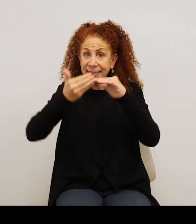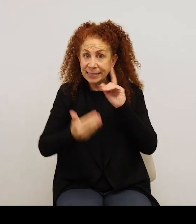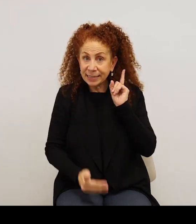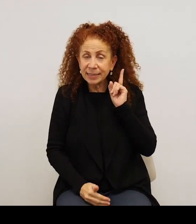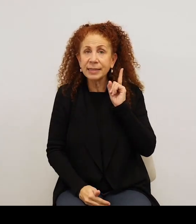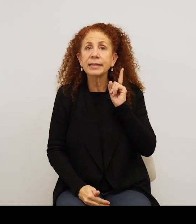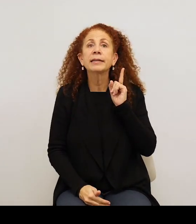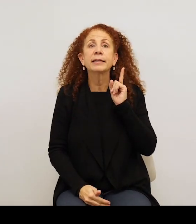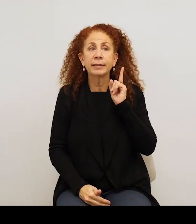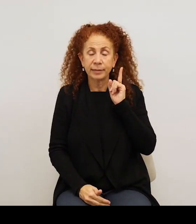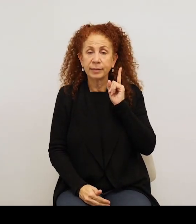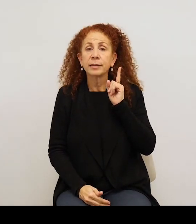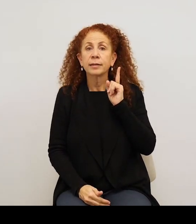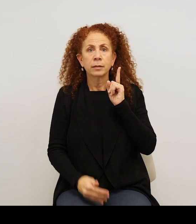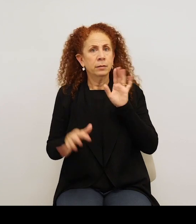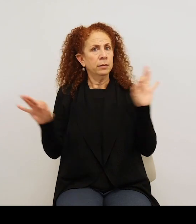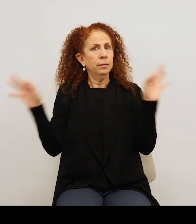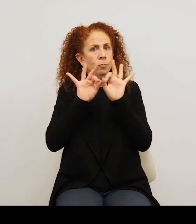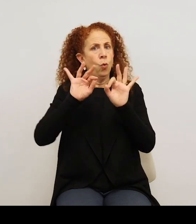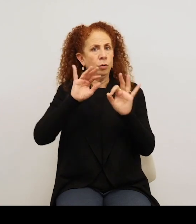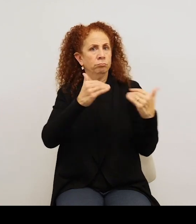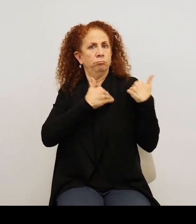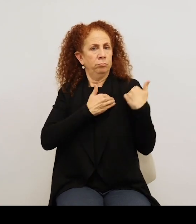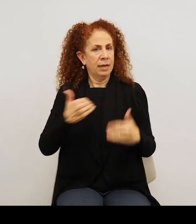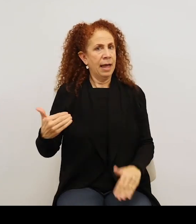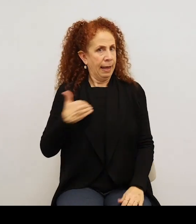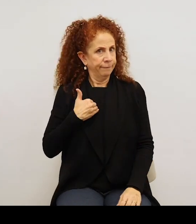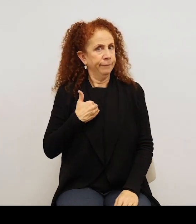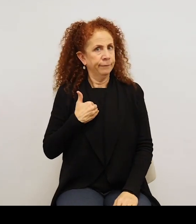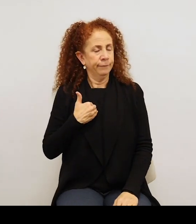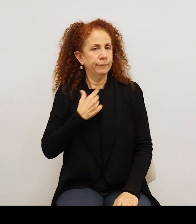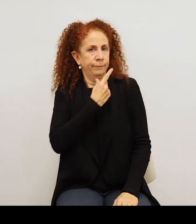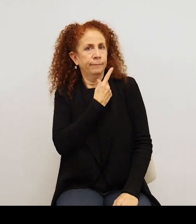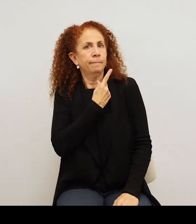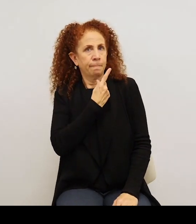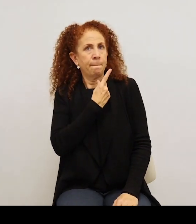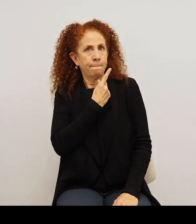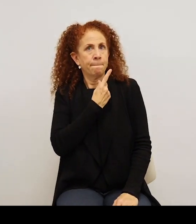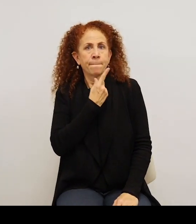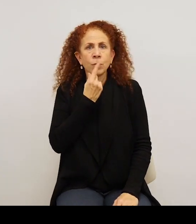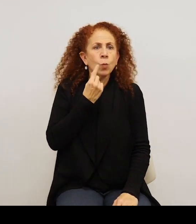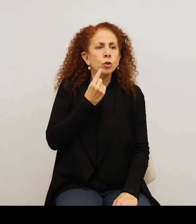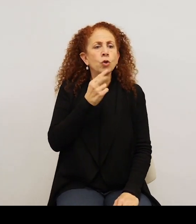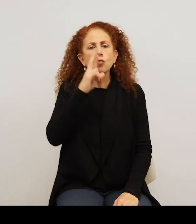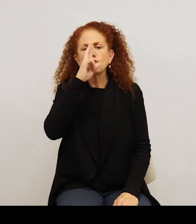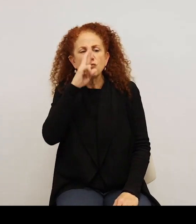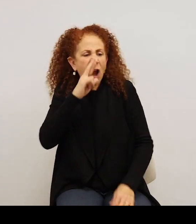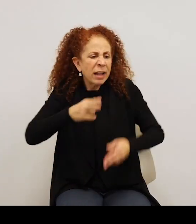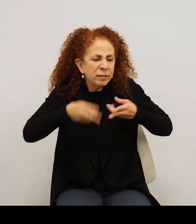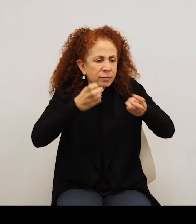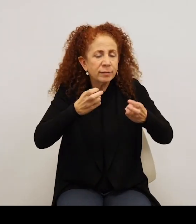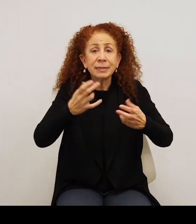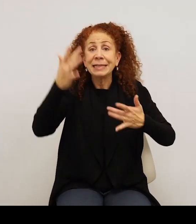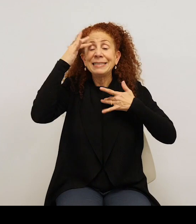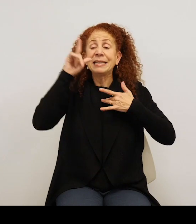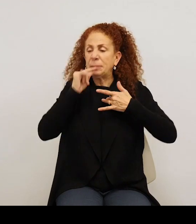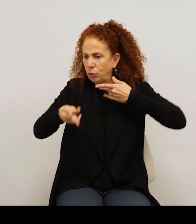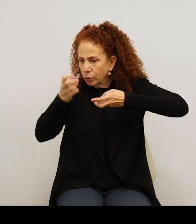having also very important jobs to do, taking care of rats, sick birds, all sorts of things,